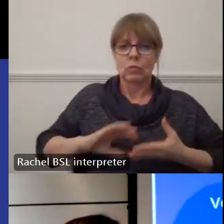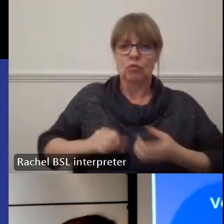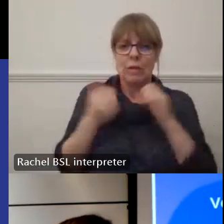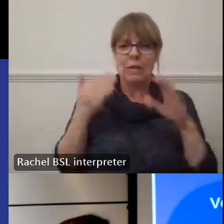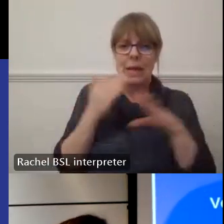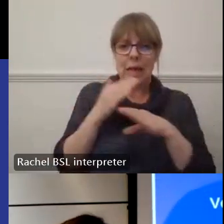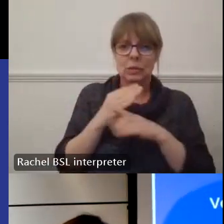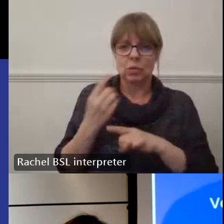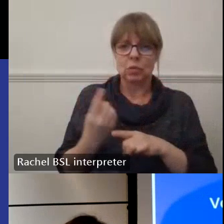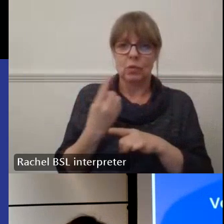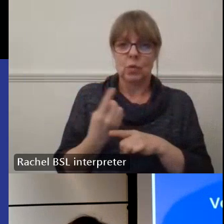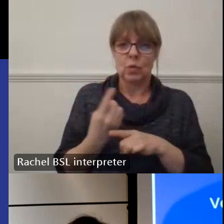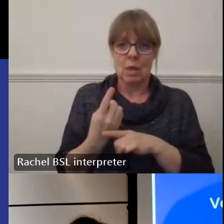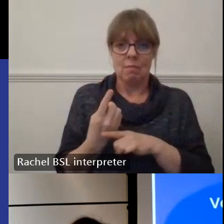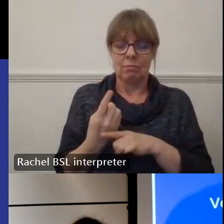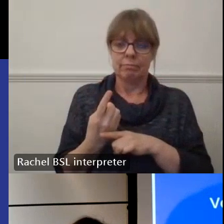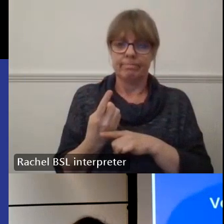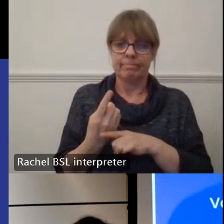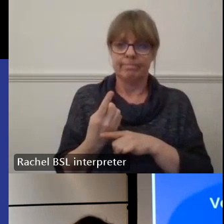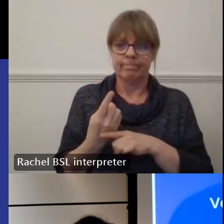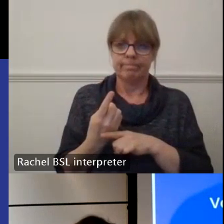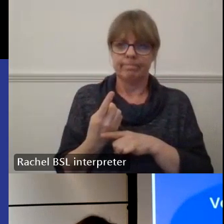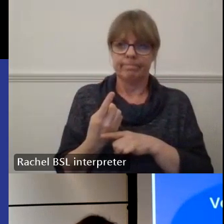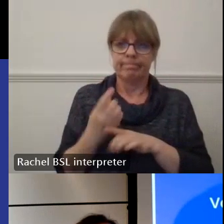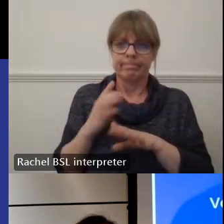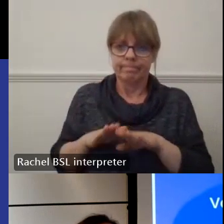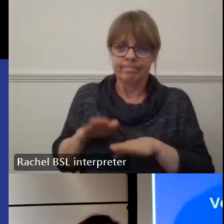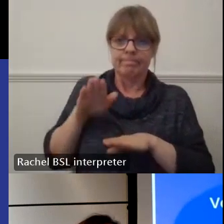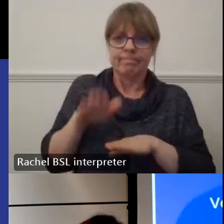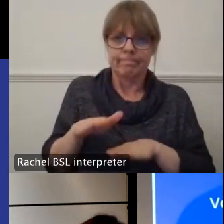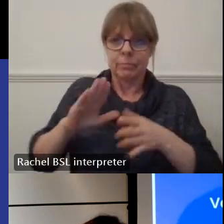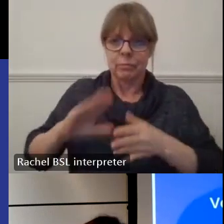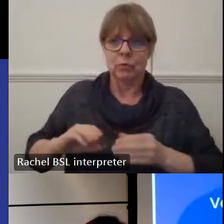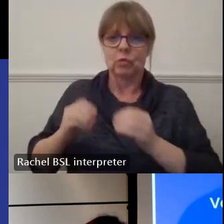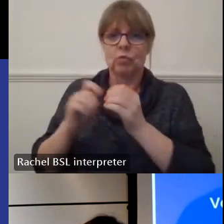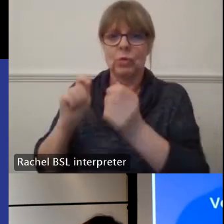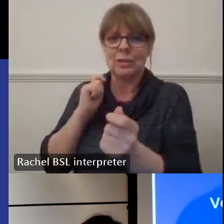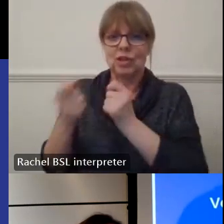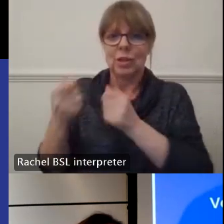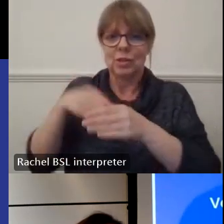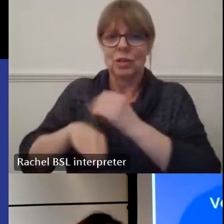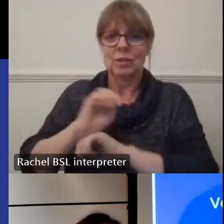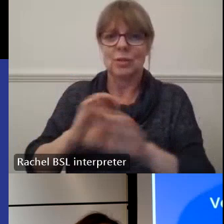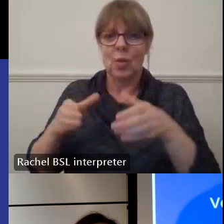And I think the key kind of points that came up today was about if